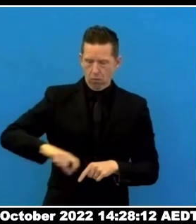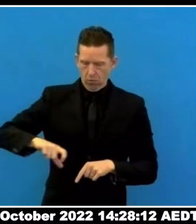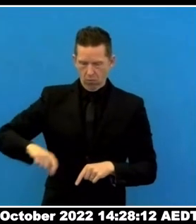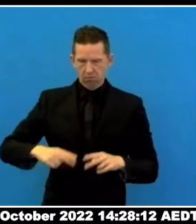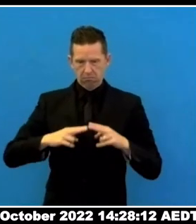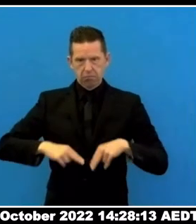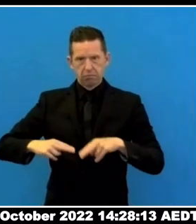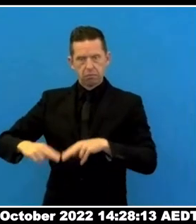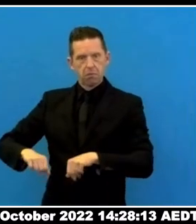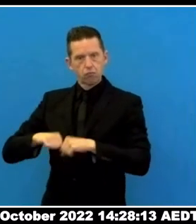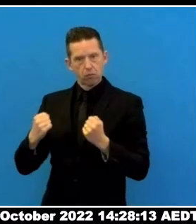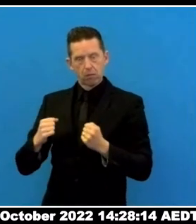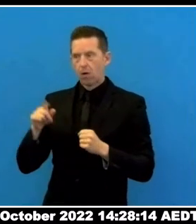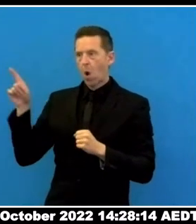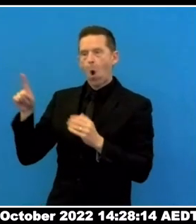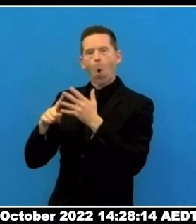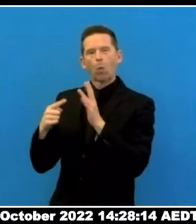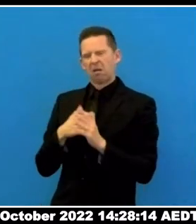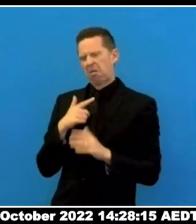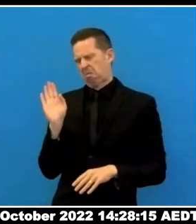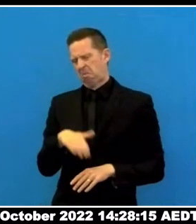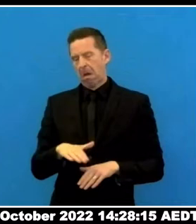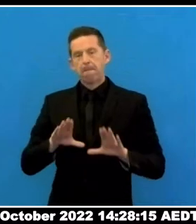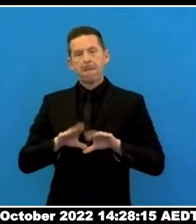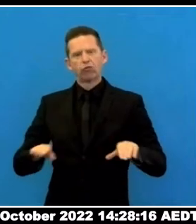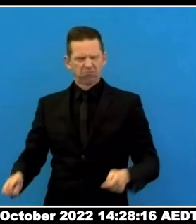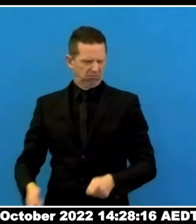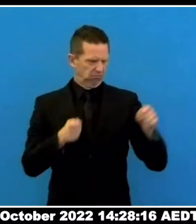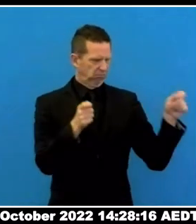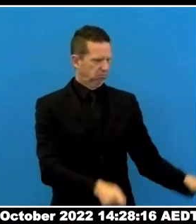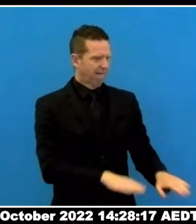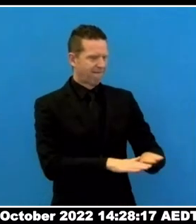we should just put her mattress on the floor so she can sleep there.